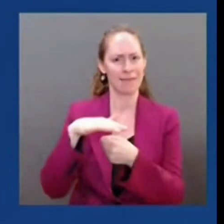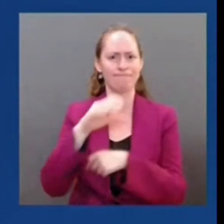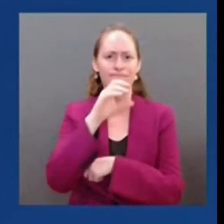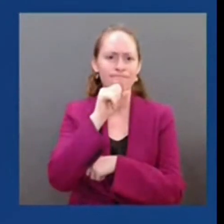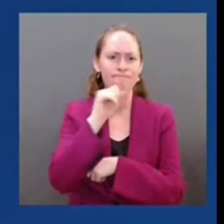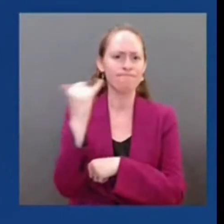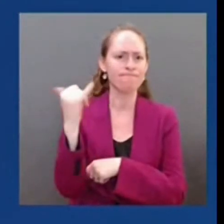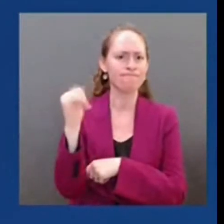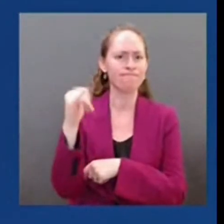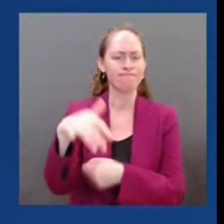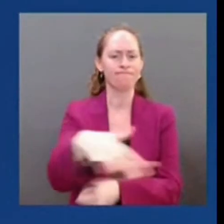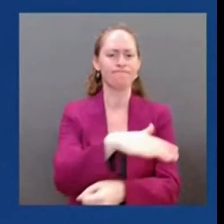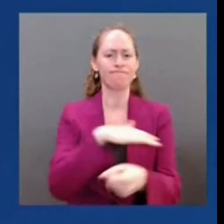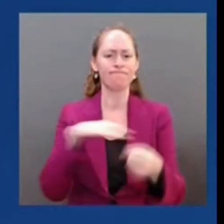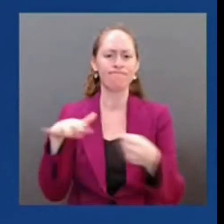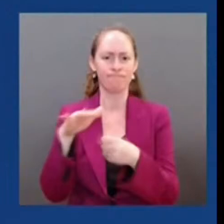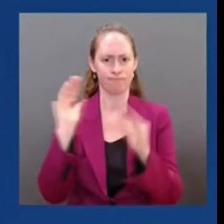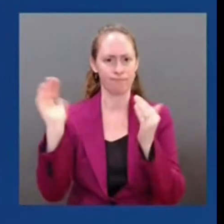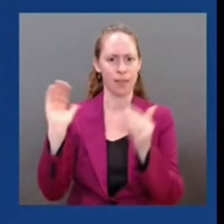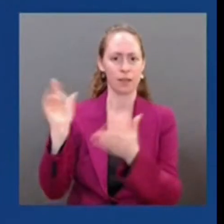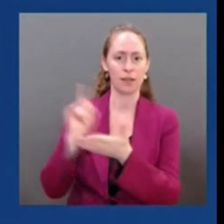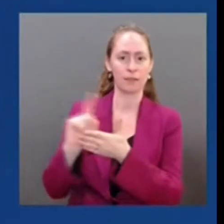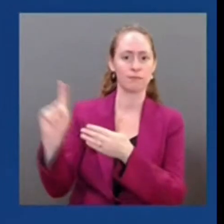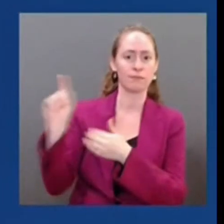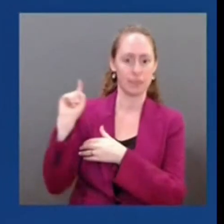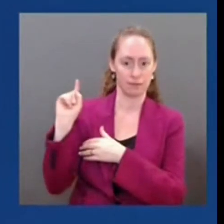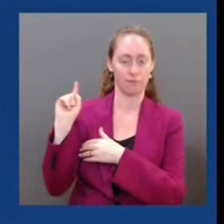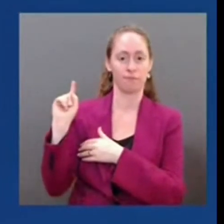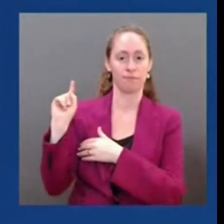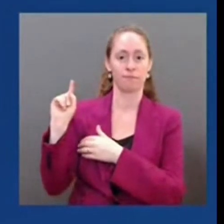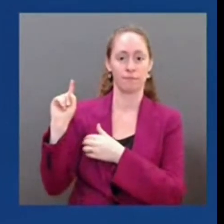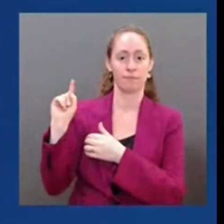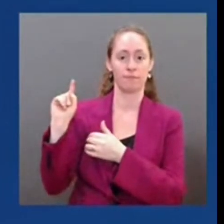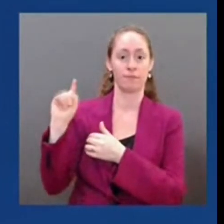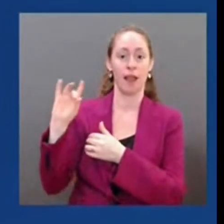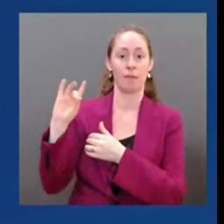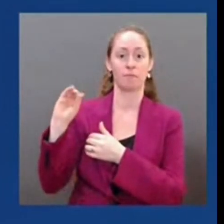COUNTIES SHOWN IN YELLOW OR ORANGE. SINCE THE PRIOR WEEK, AND